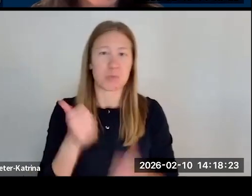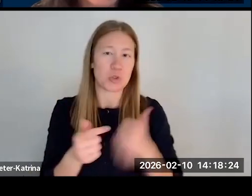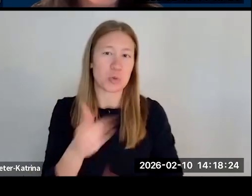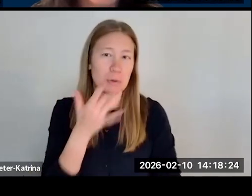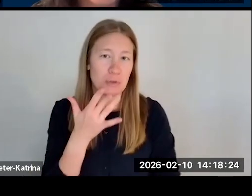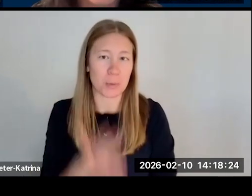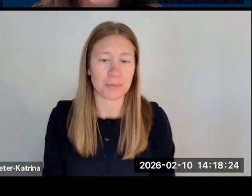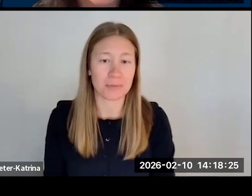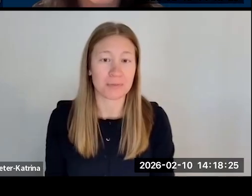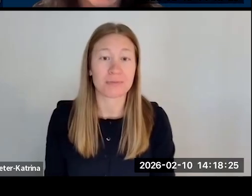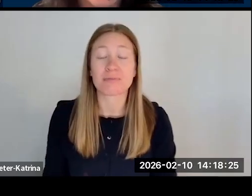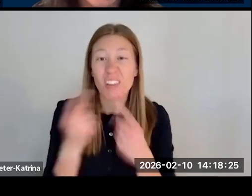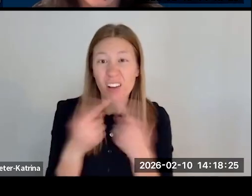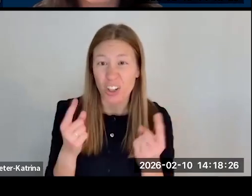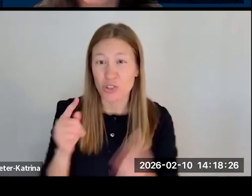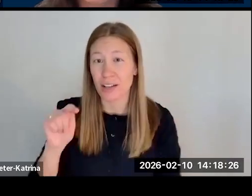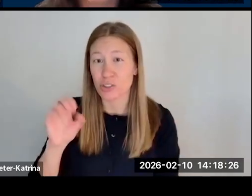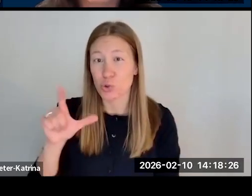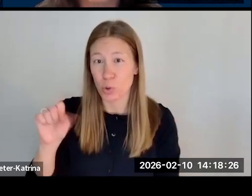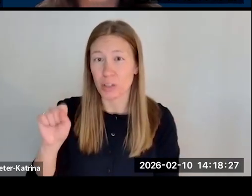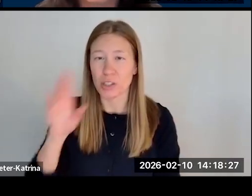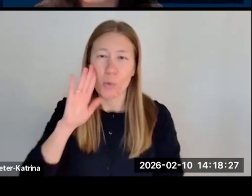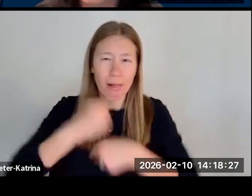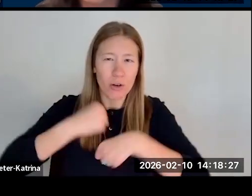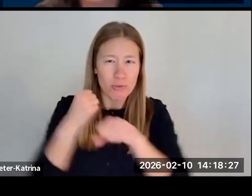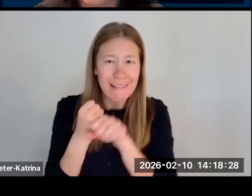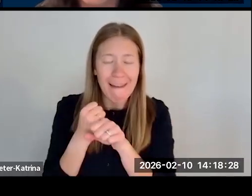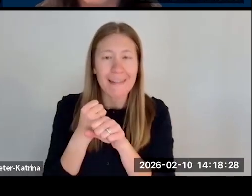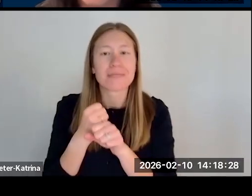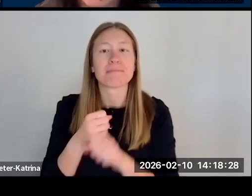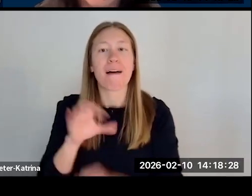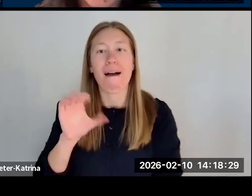Contrast tools will generate a contrast ratio for you.